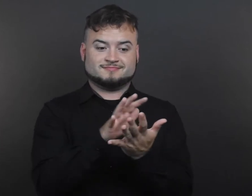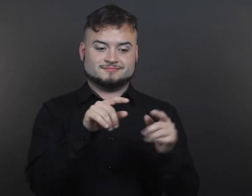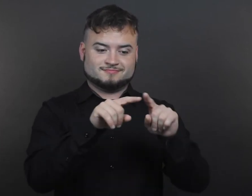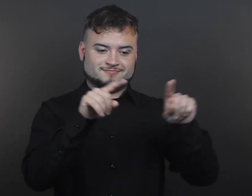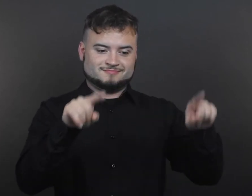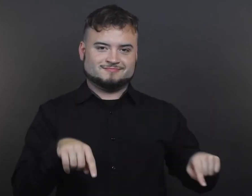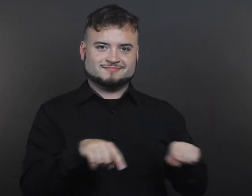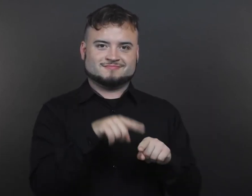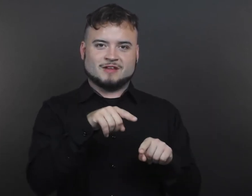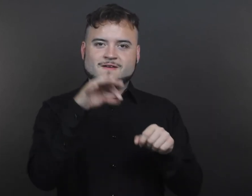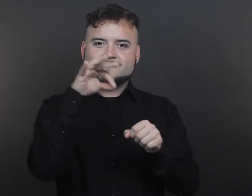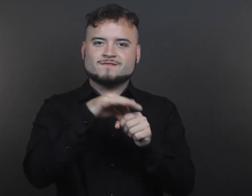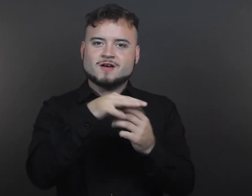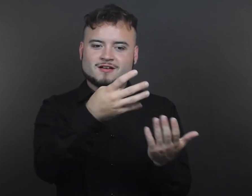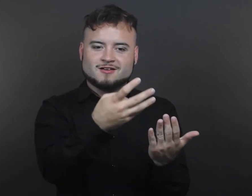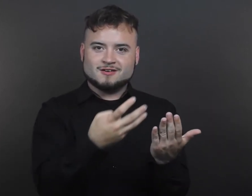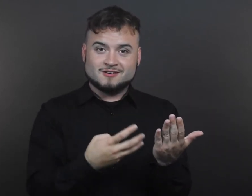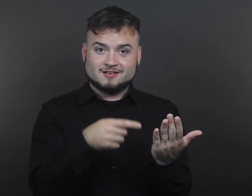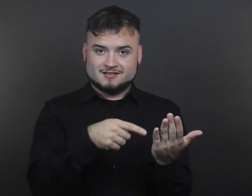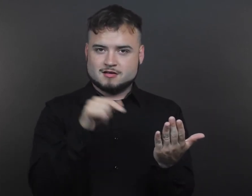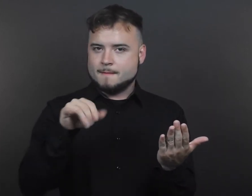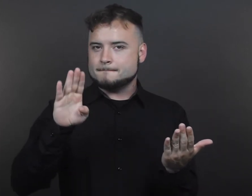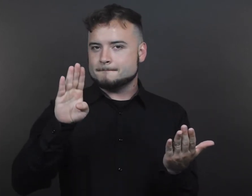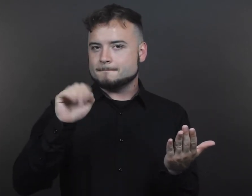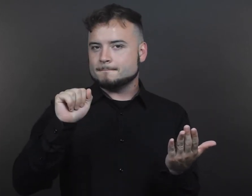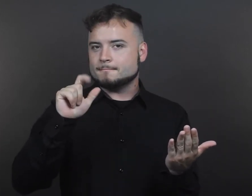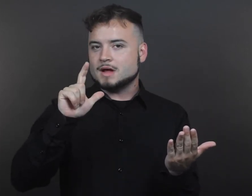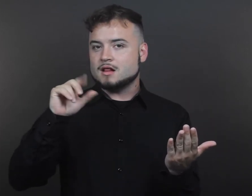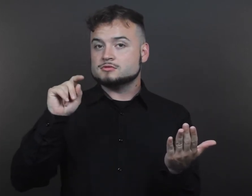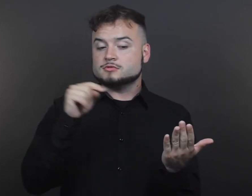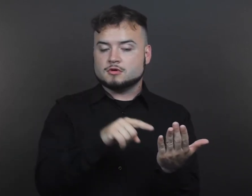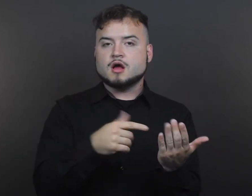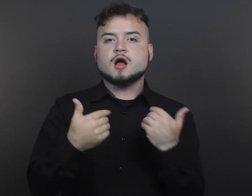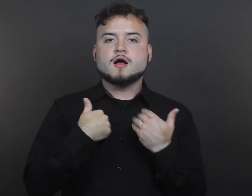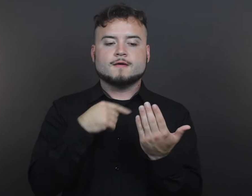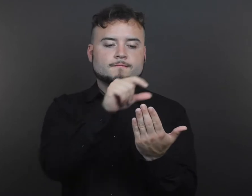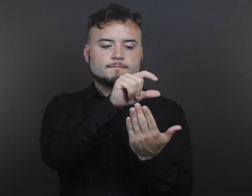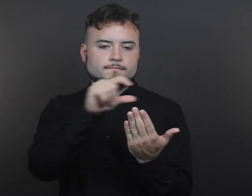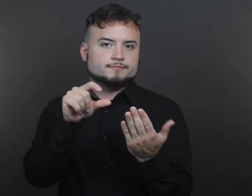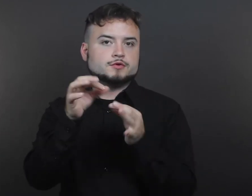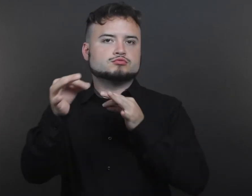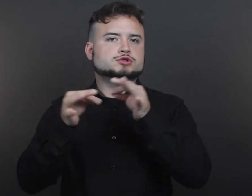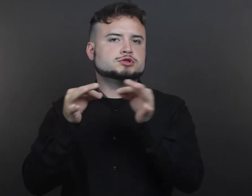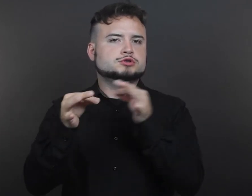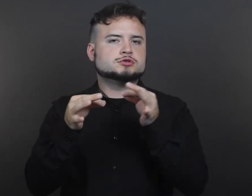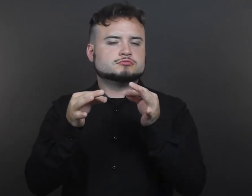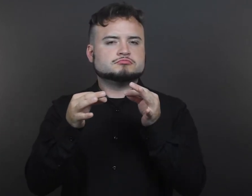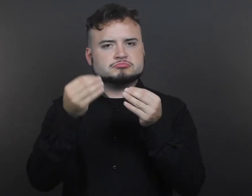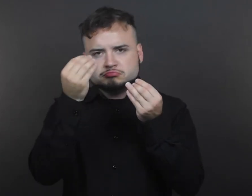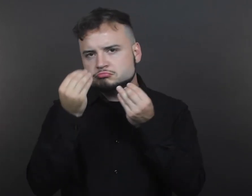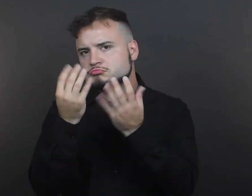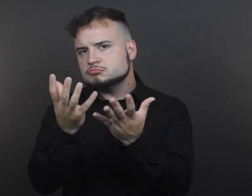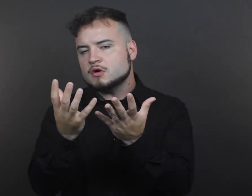The ballot instructions will say how many candidates you can choose for each office.